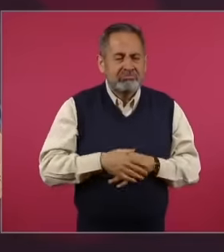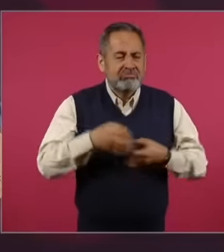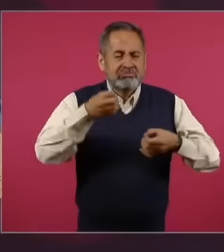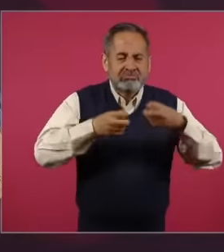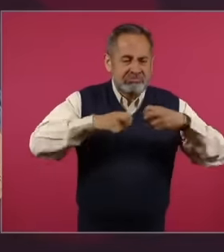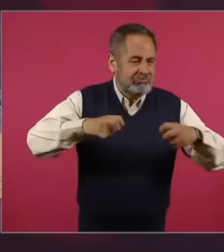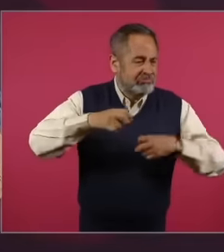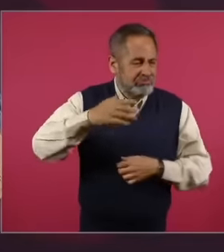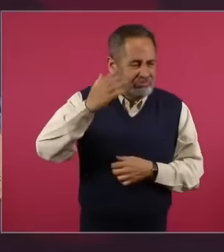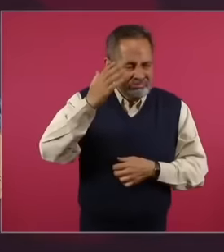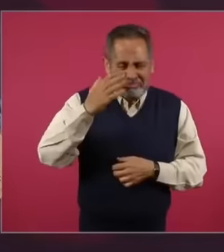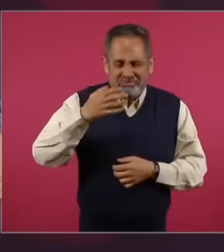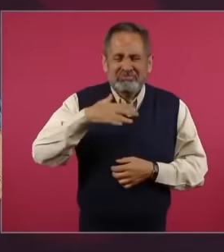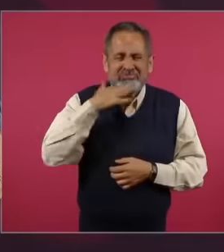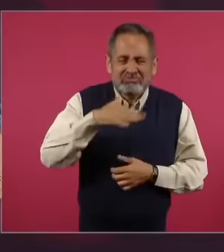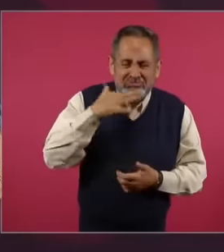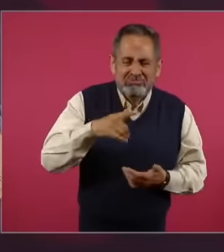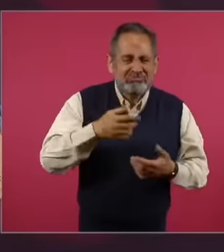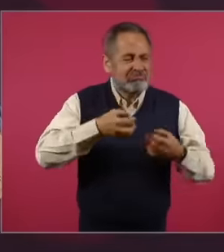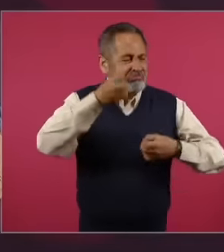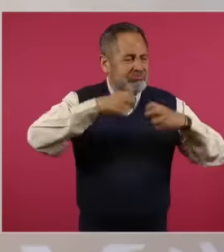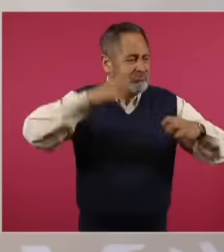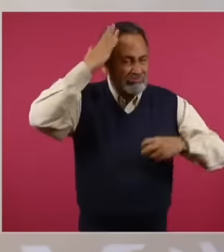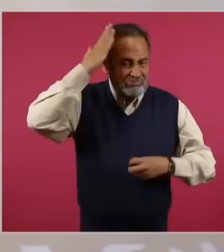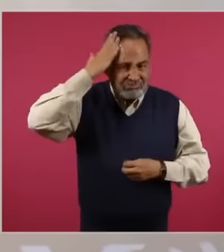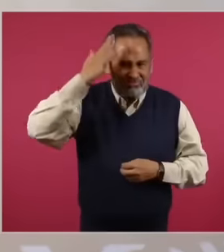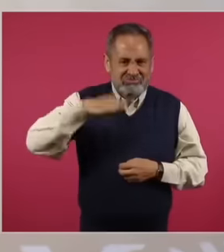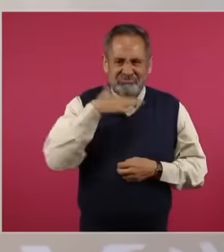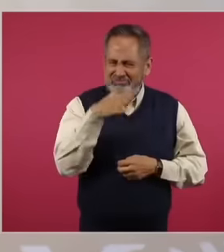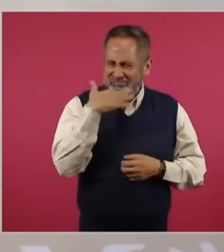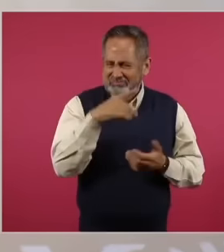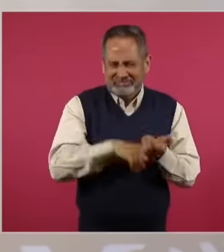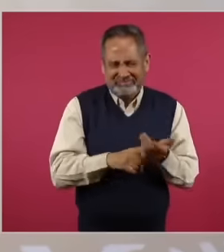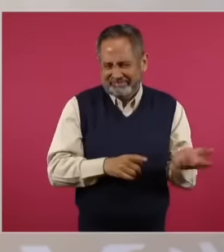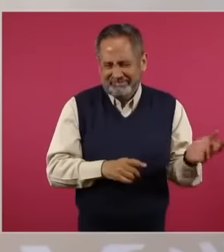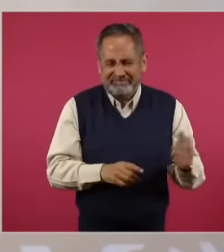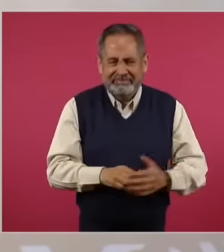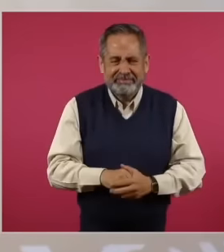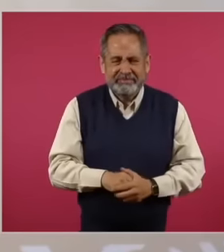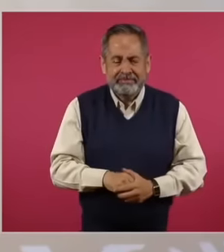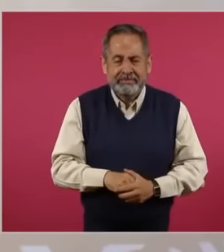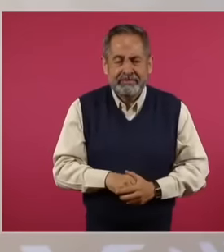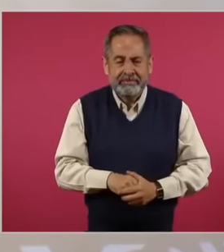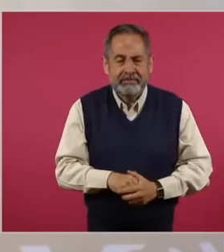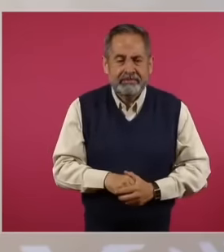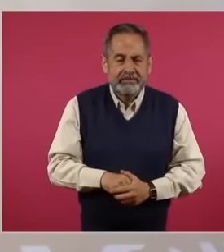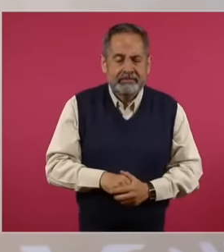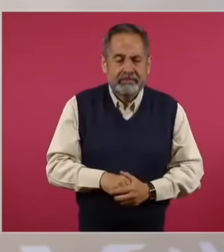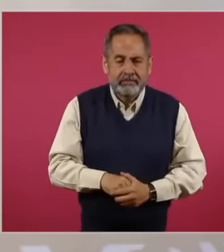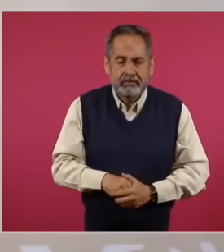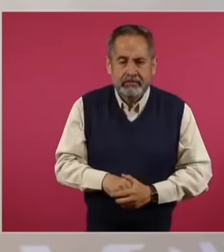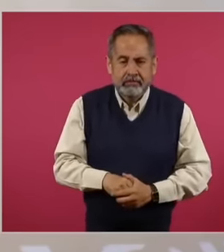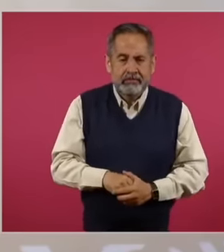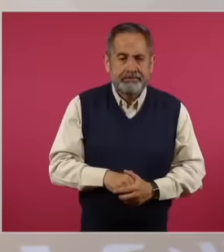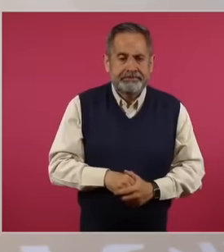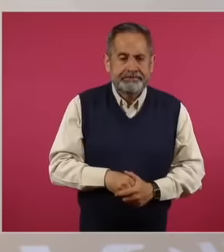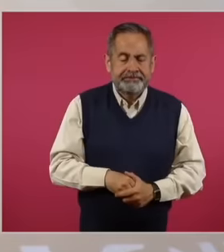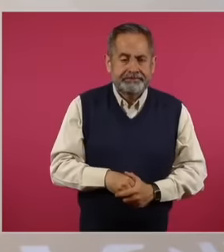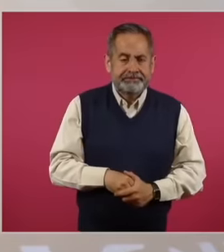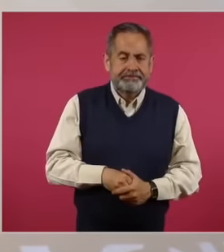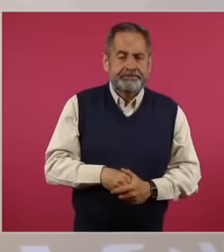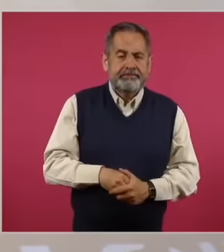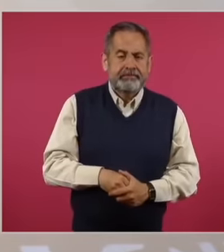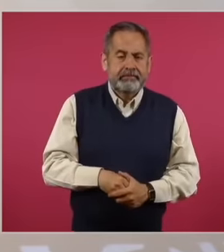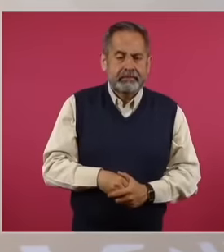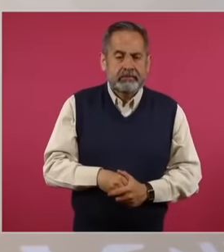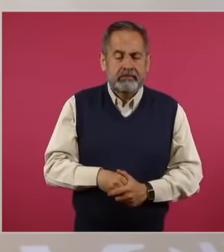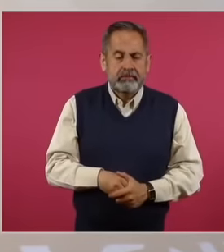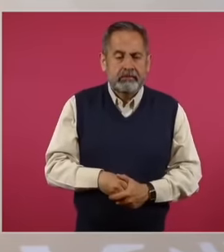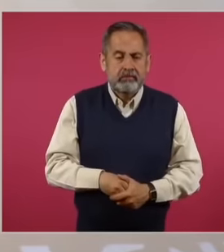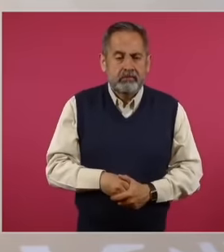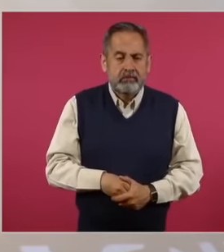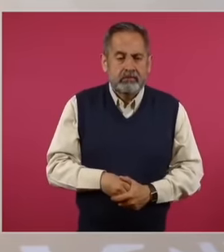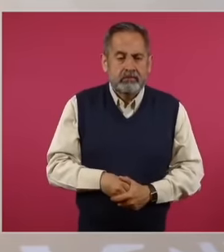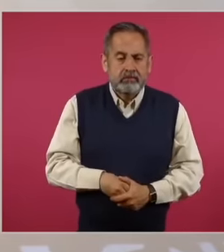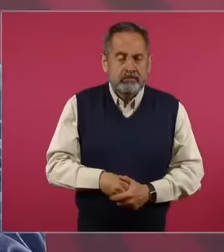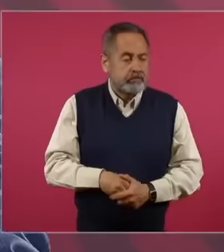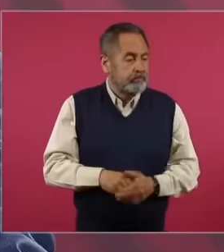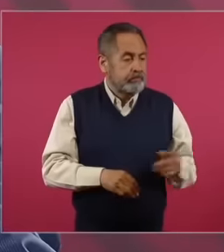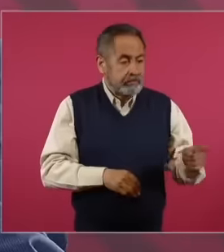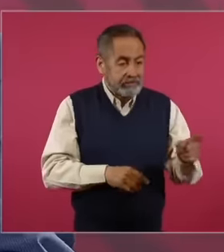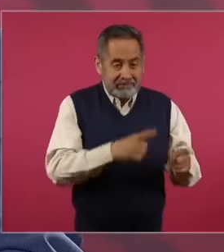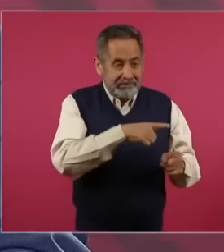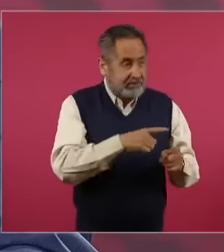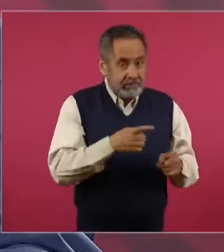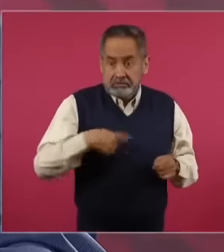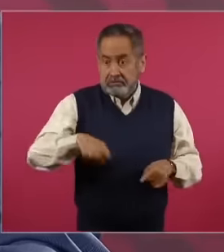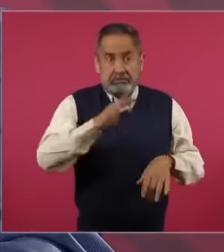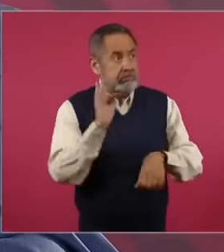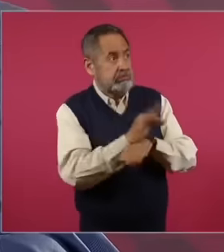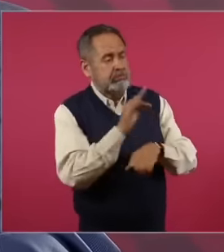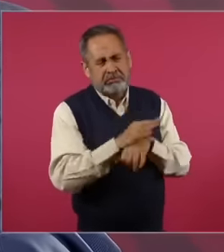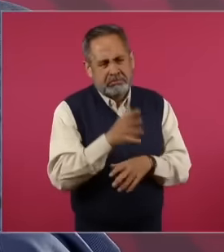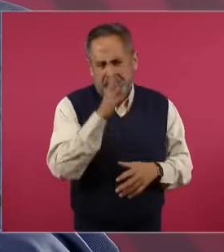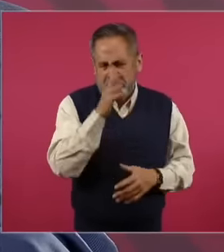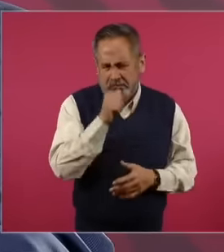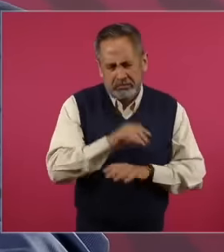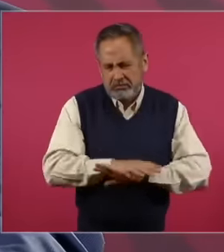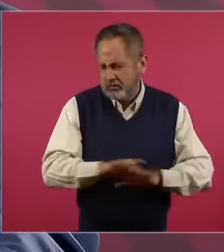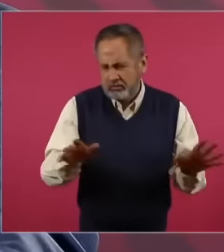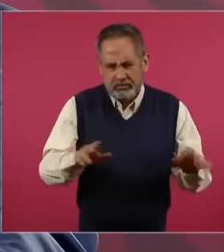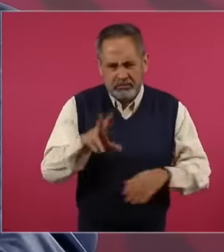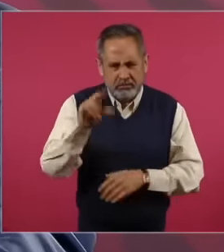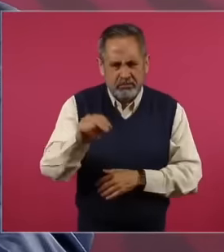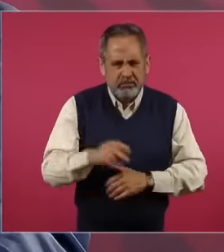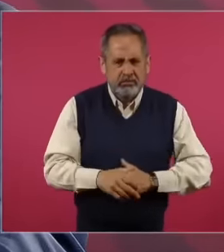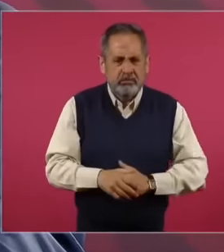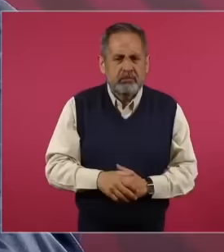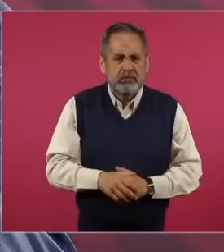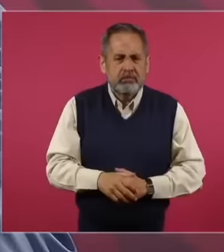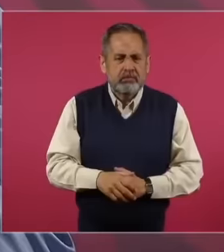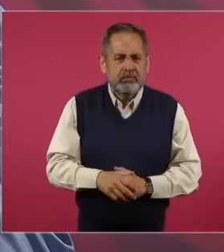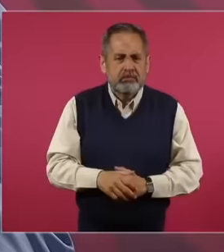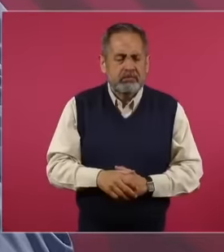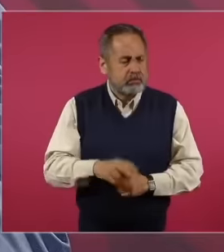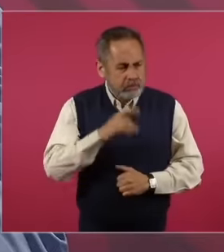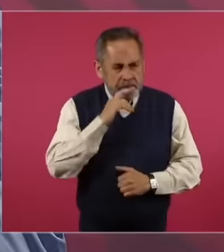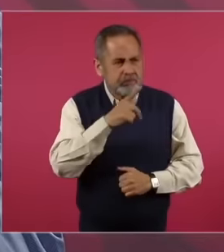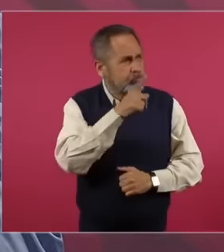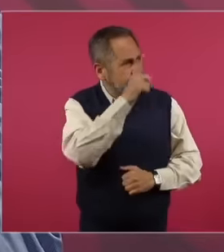ministers predominate, it is not possible to defend that, why not bet? to renew the judicial power